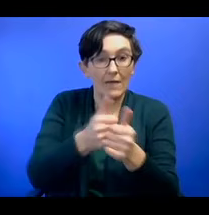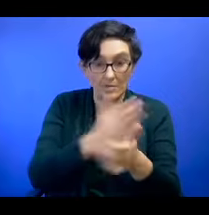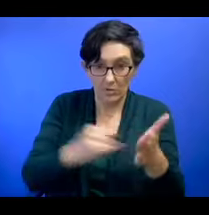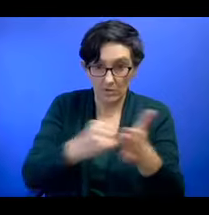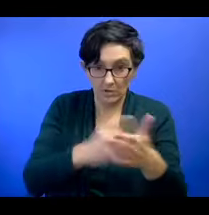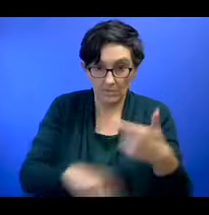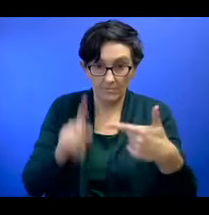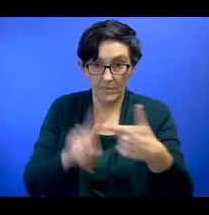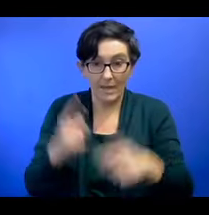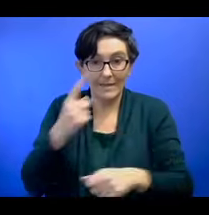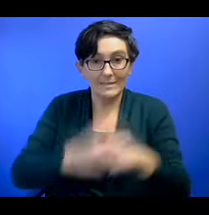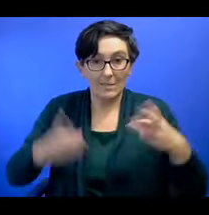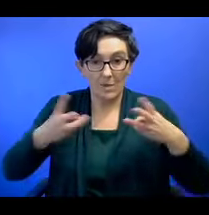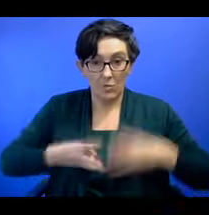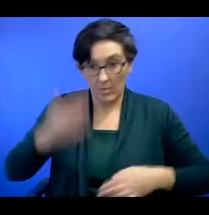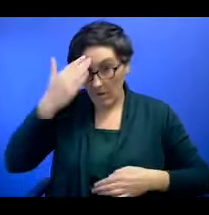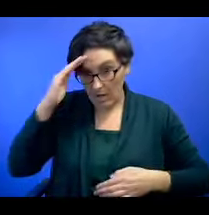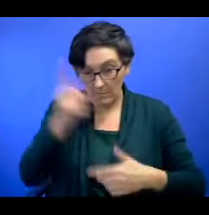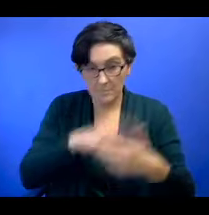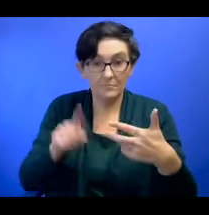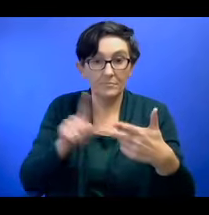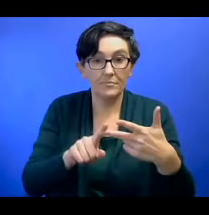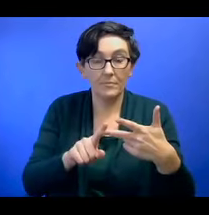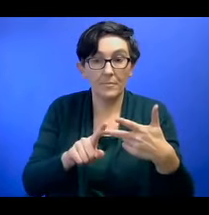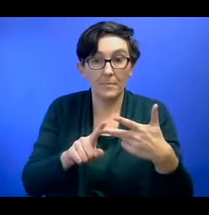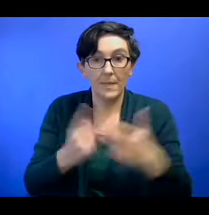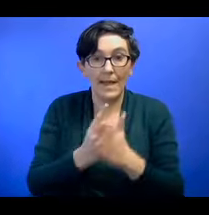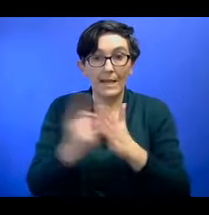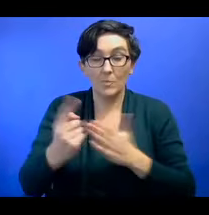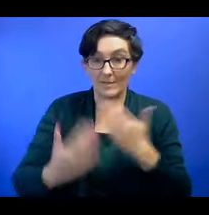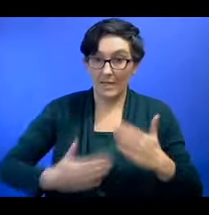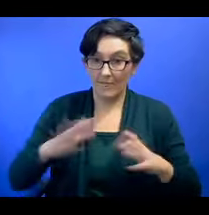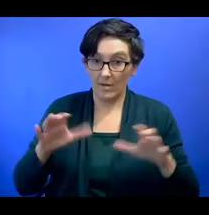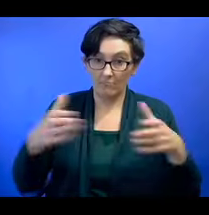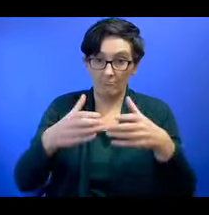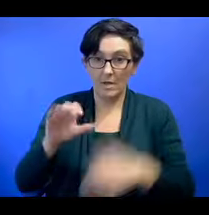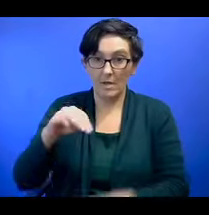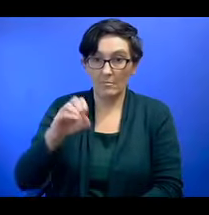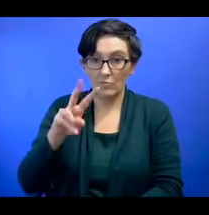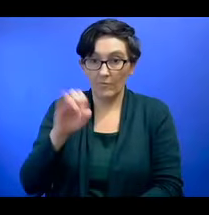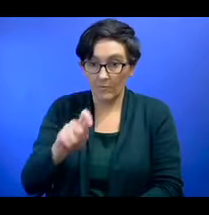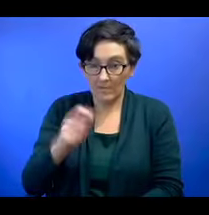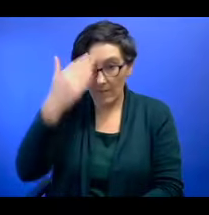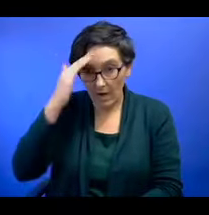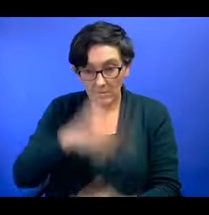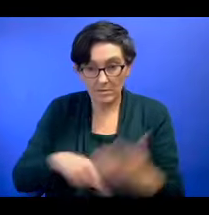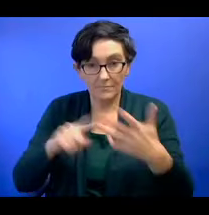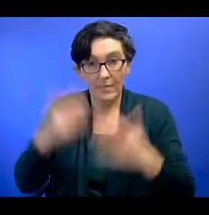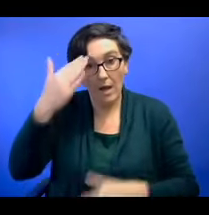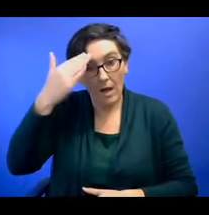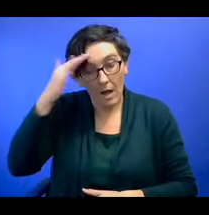Disabled Women Ireland; the Independent Living Movement of Ireland; the Irish Deaf Society;